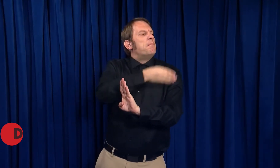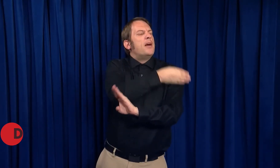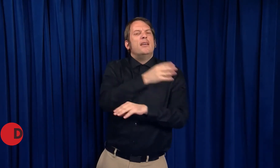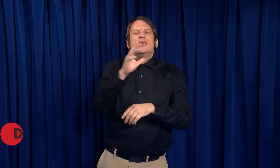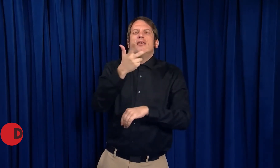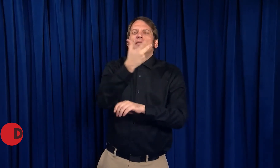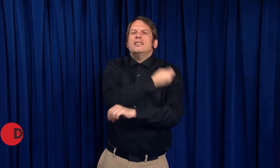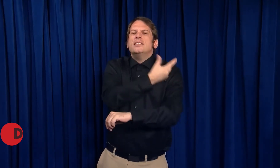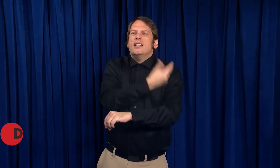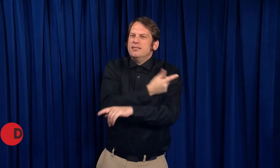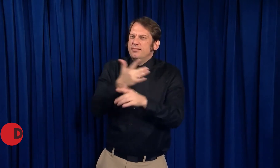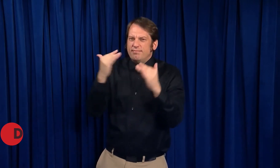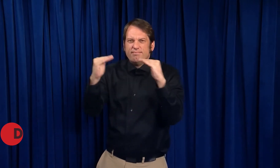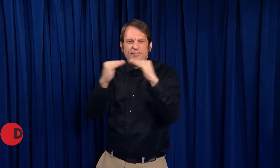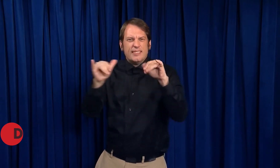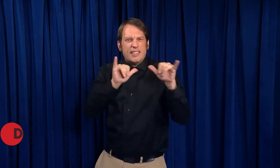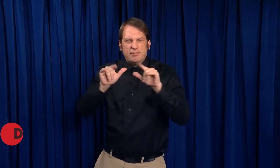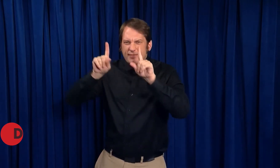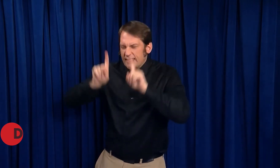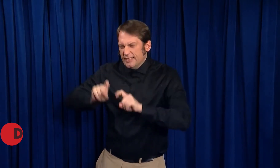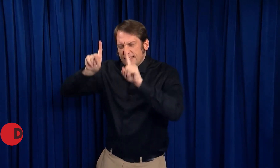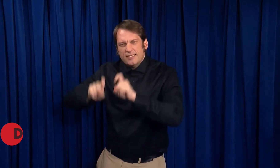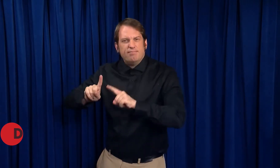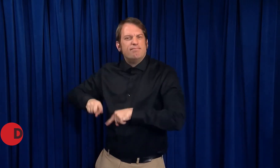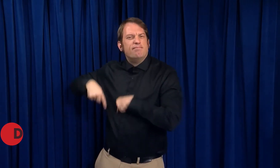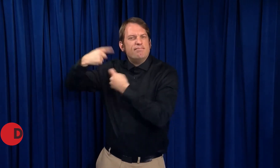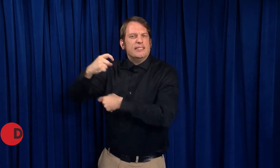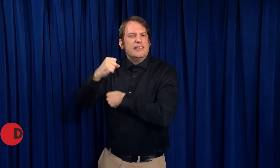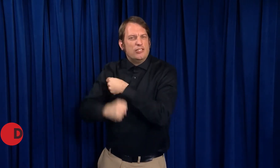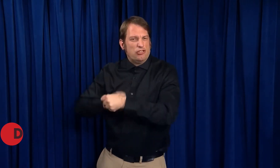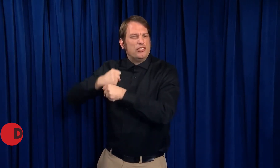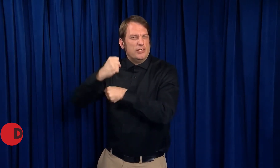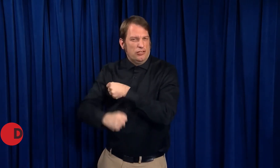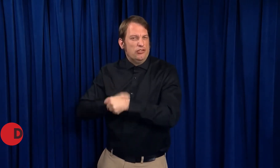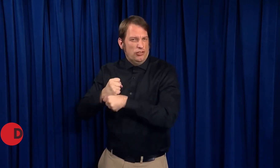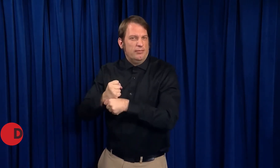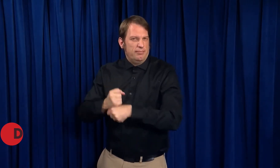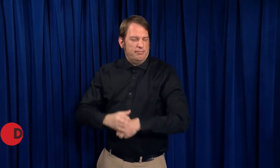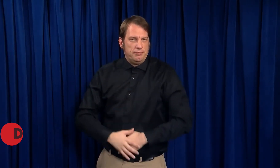vaccinations have undergone.